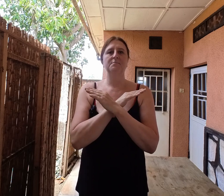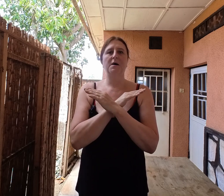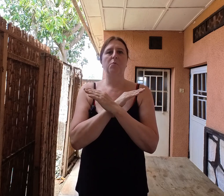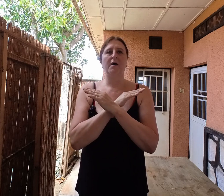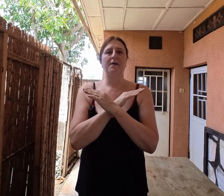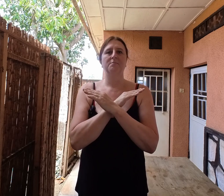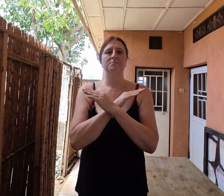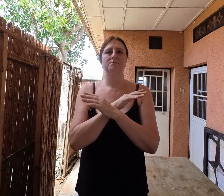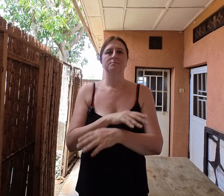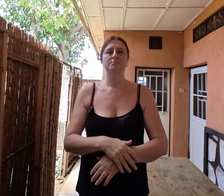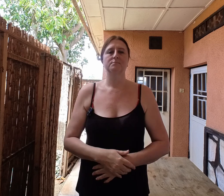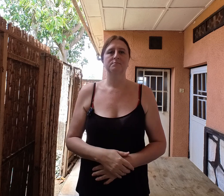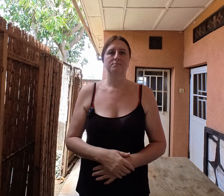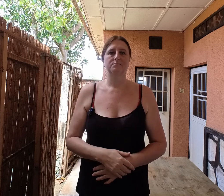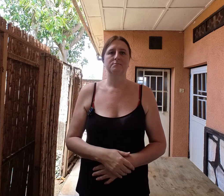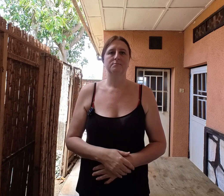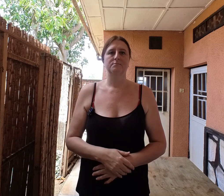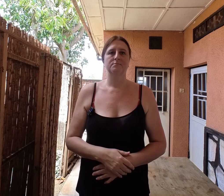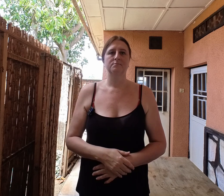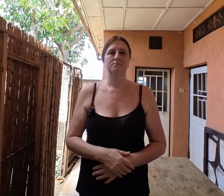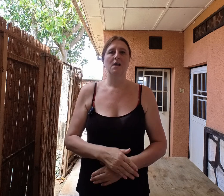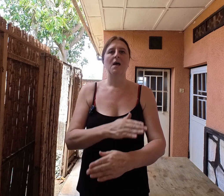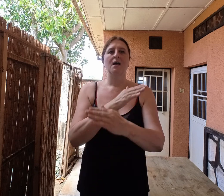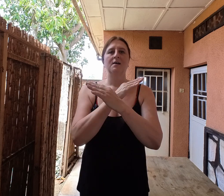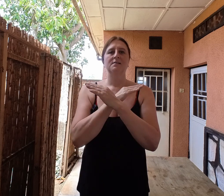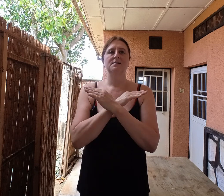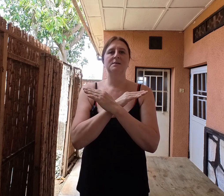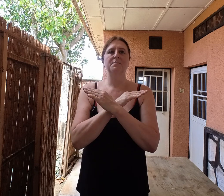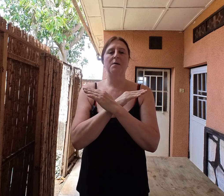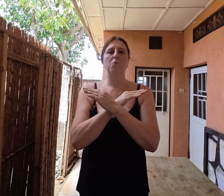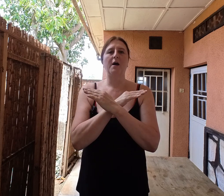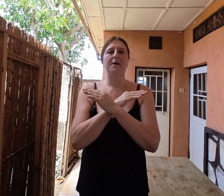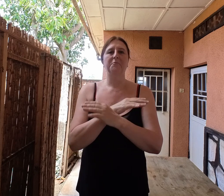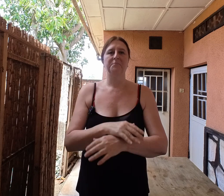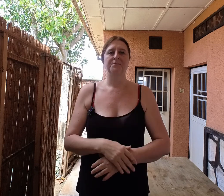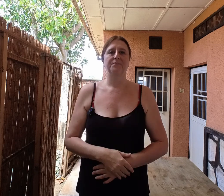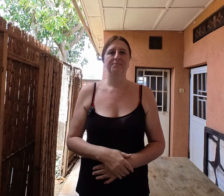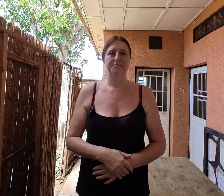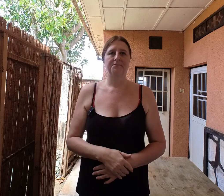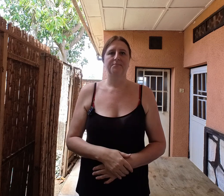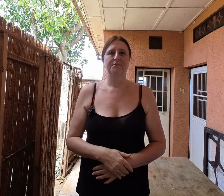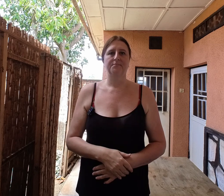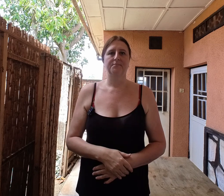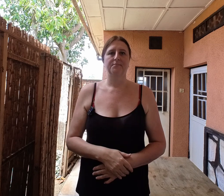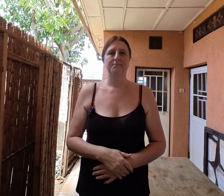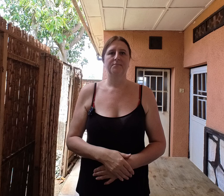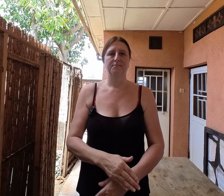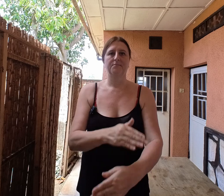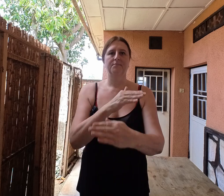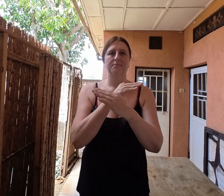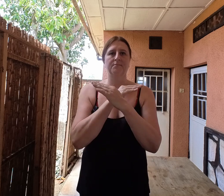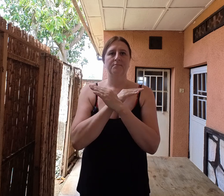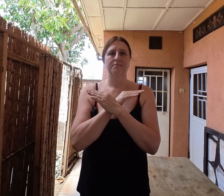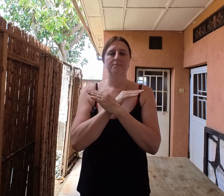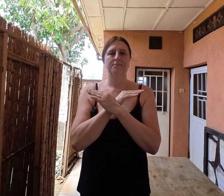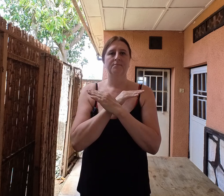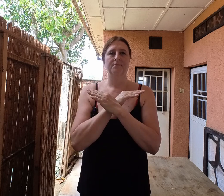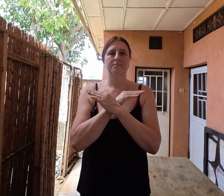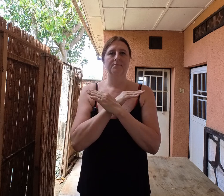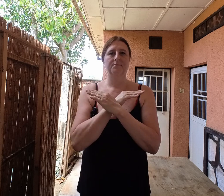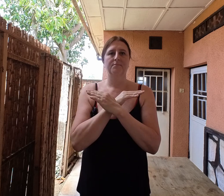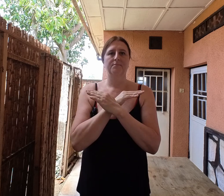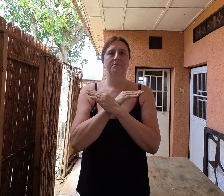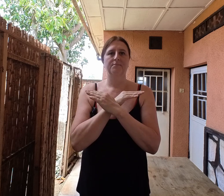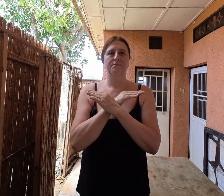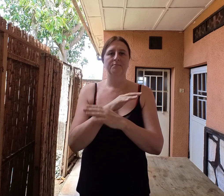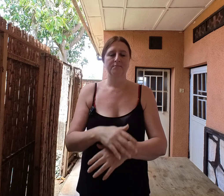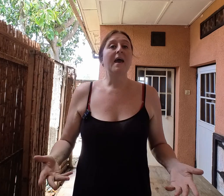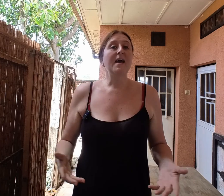Zimbabwe.